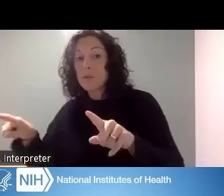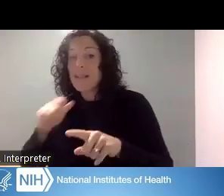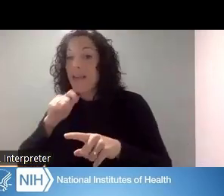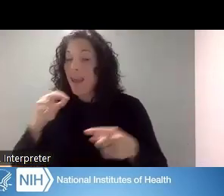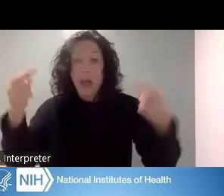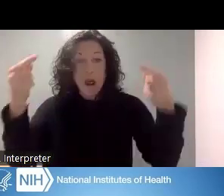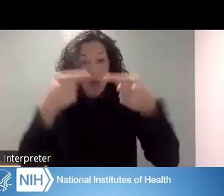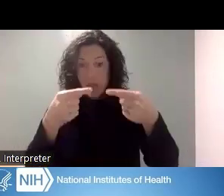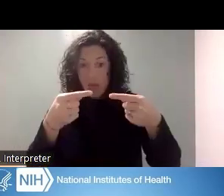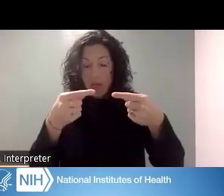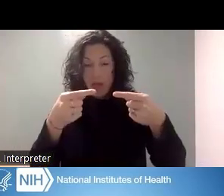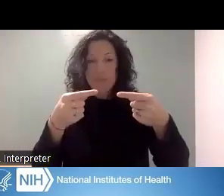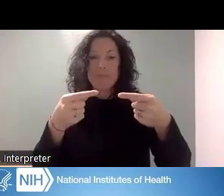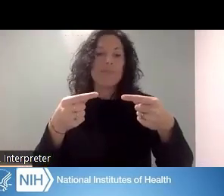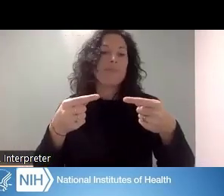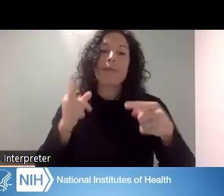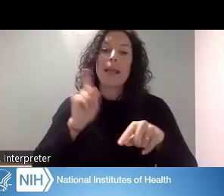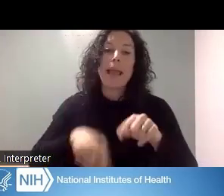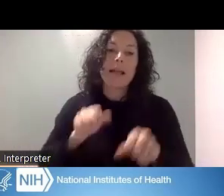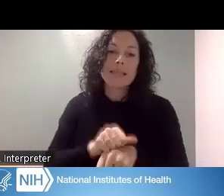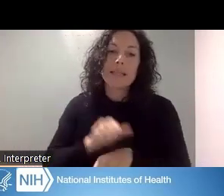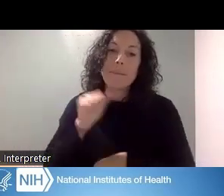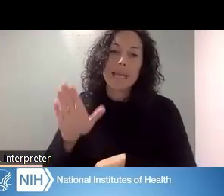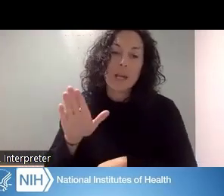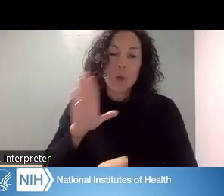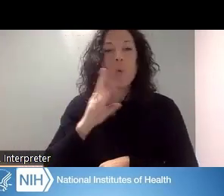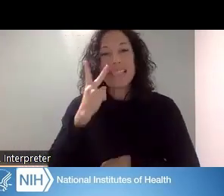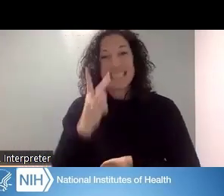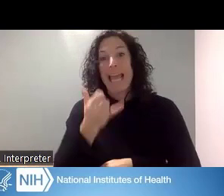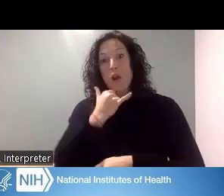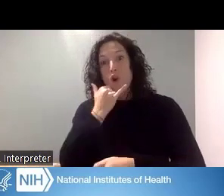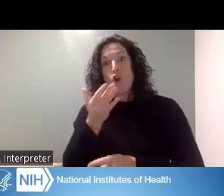they won't even be able to be submitted. You will get an error right there in PMS,